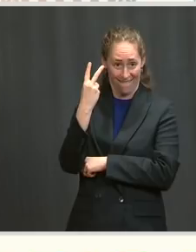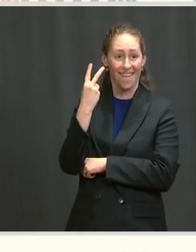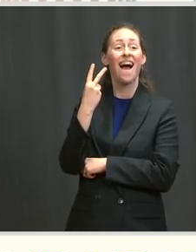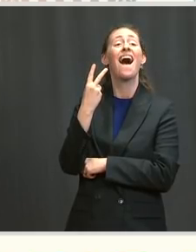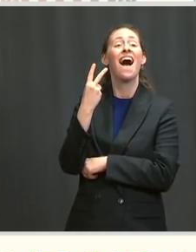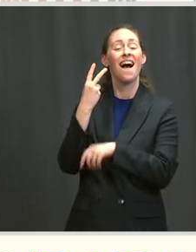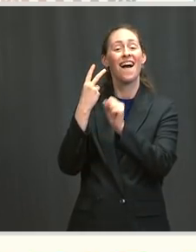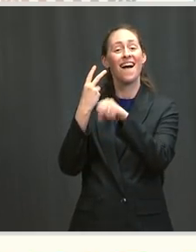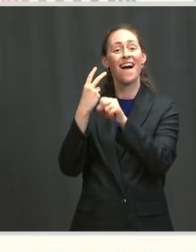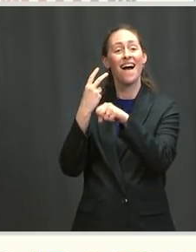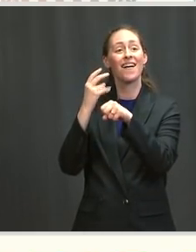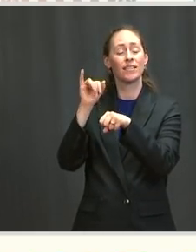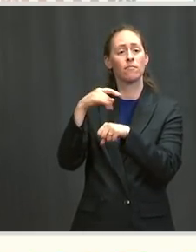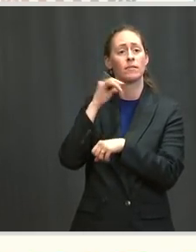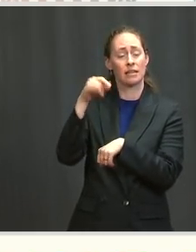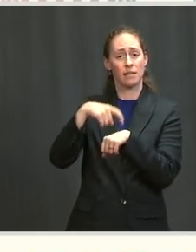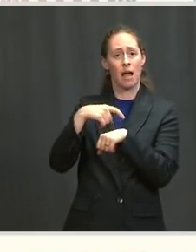well, she can't get mad at me on my birthday.